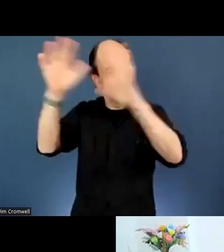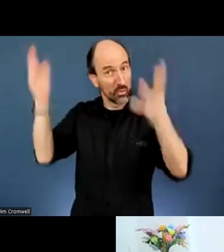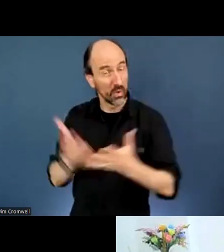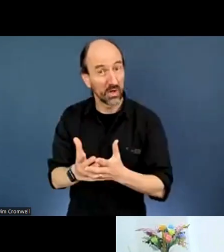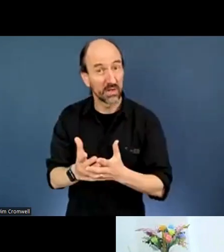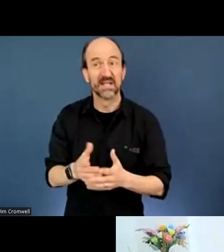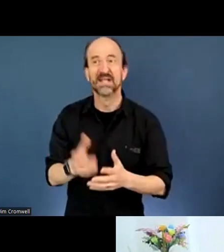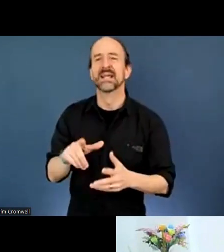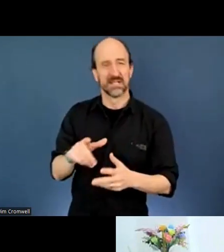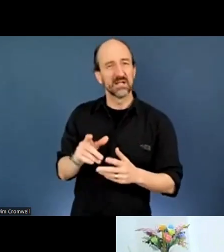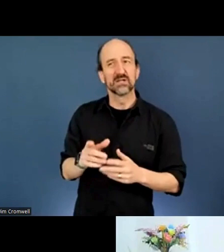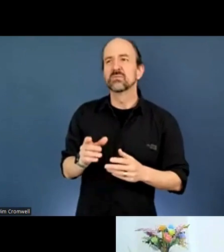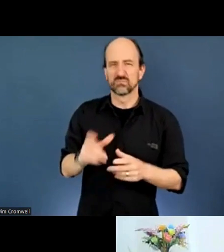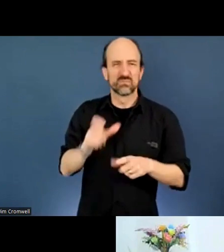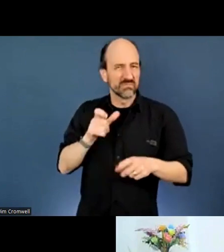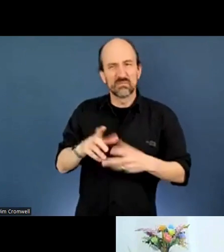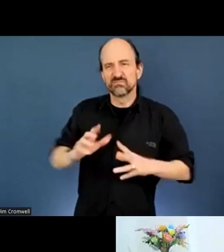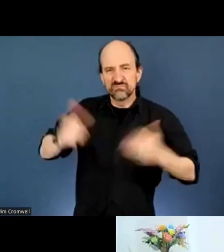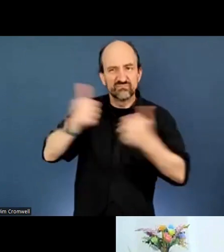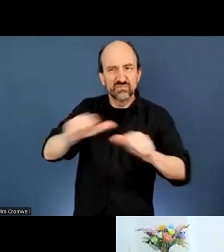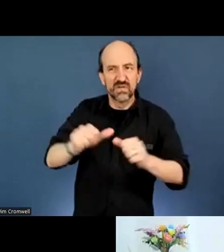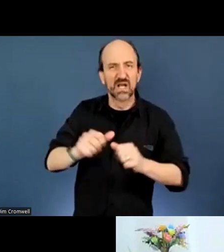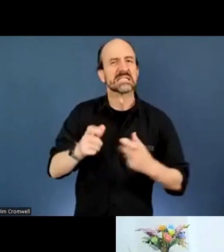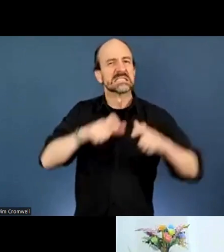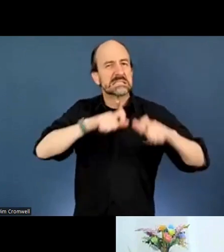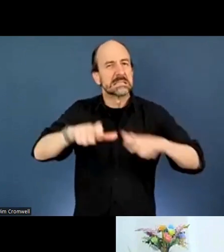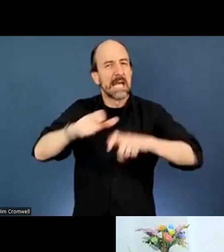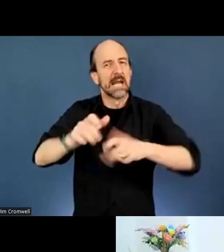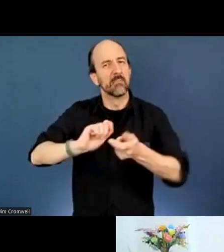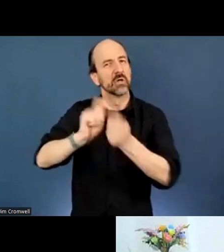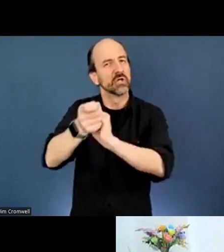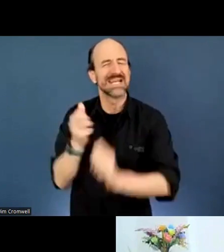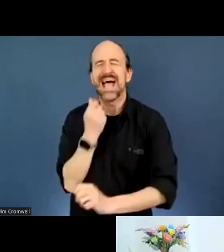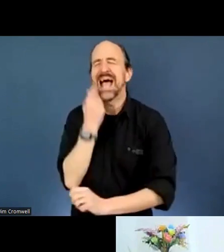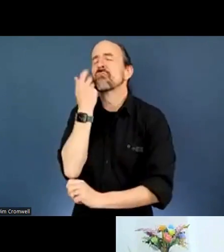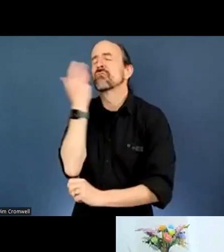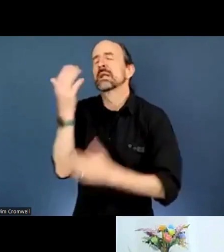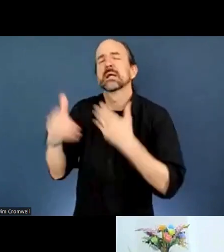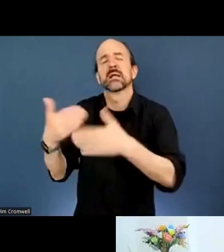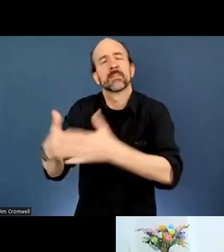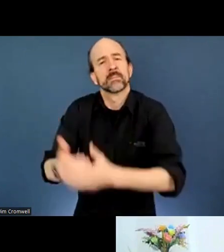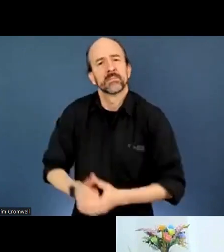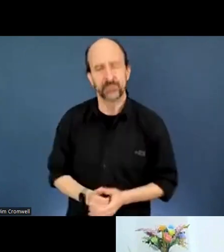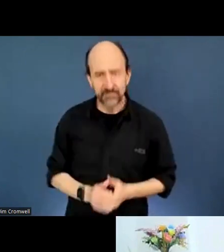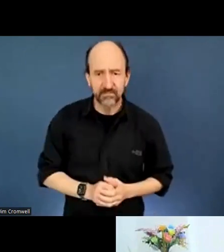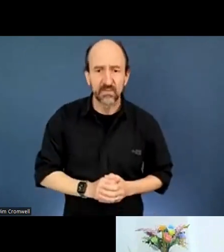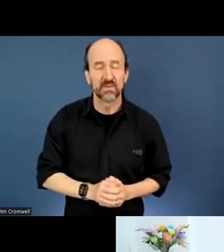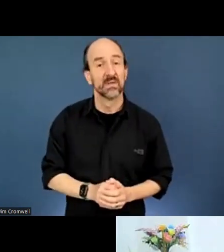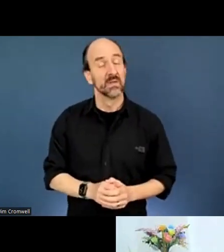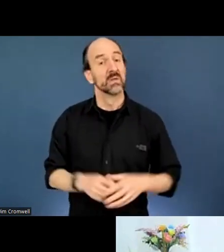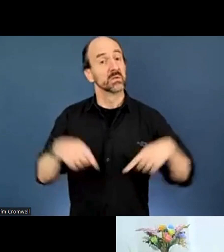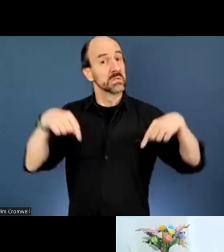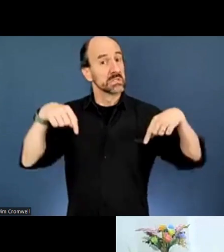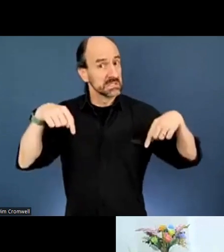on a daily basis. So this session focuses on community led monitoring and evaluation. What it is, why it's beneficial